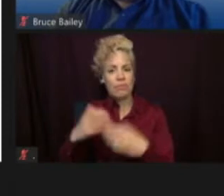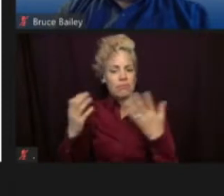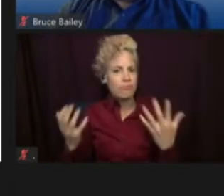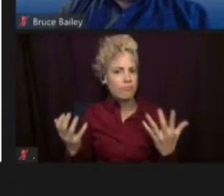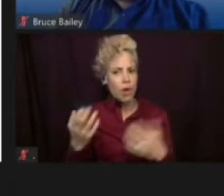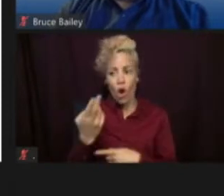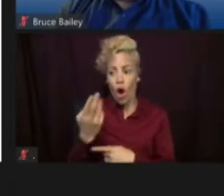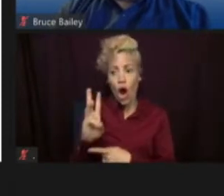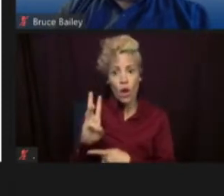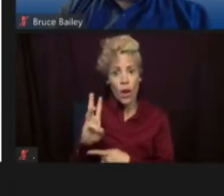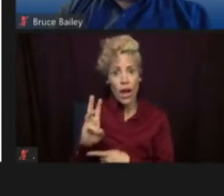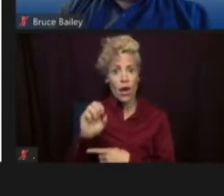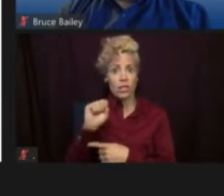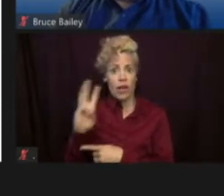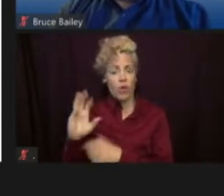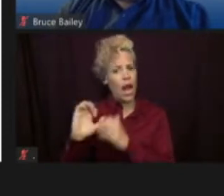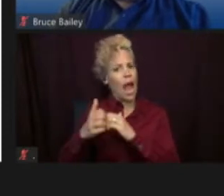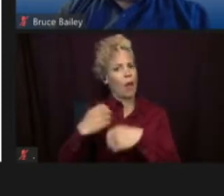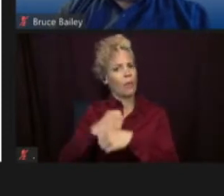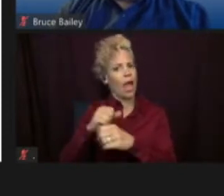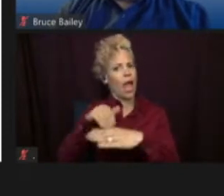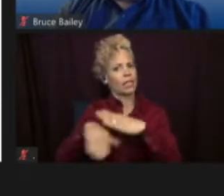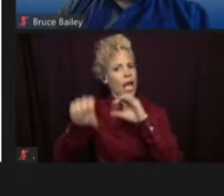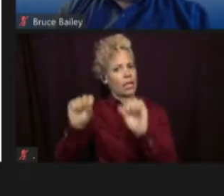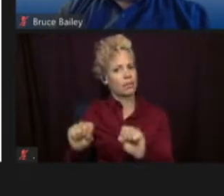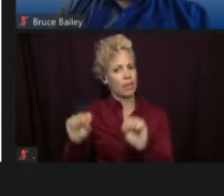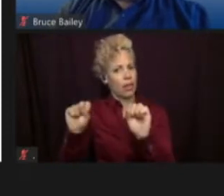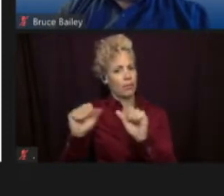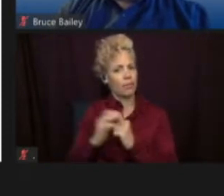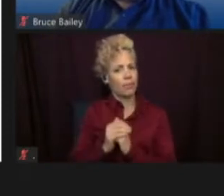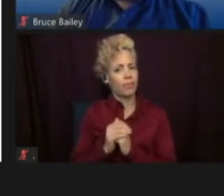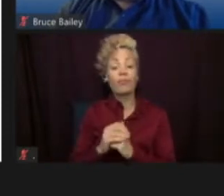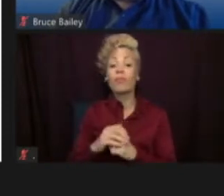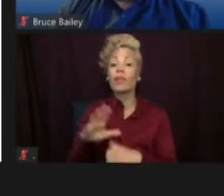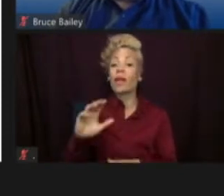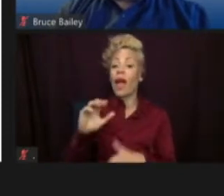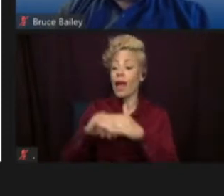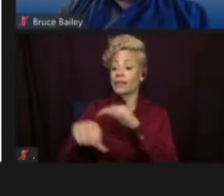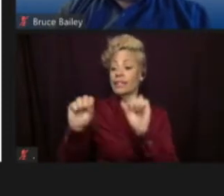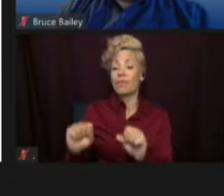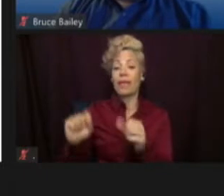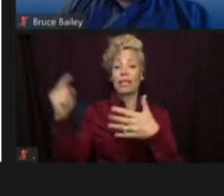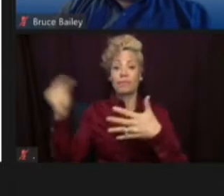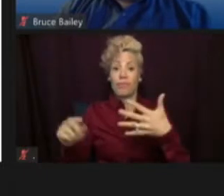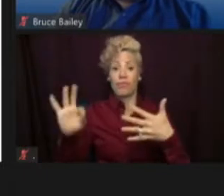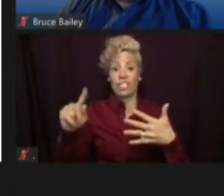software? How do you address accessibility features, for accessibility platforms?